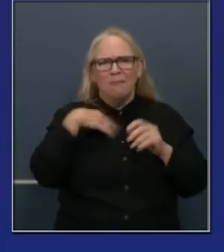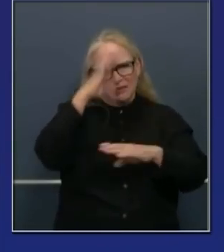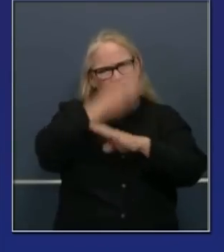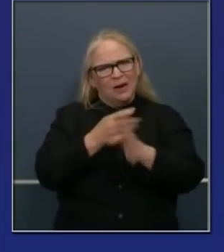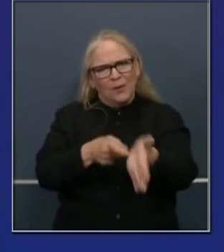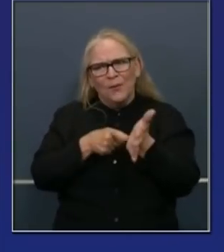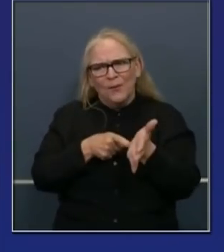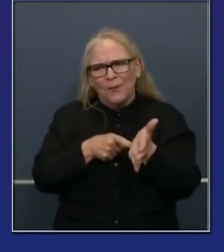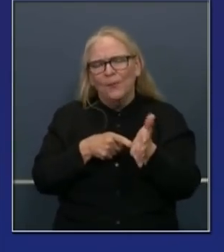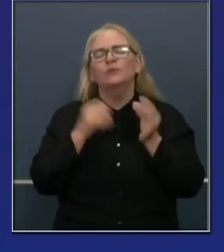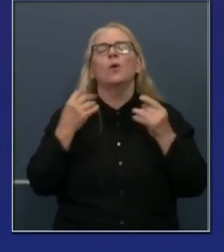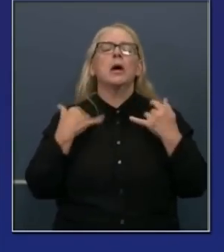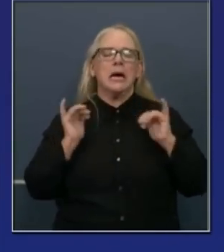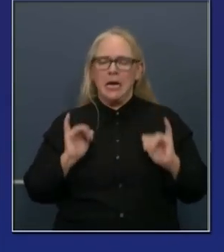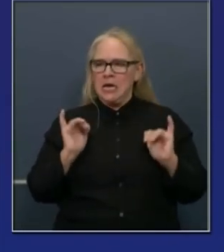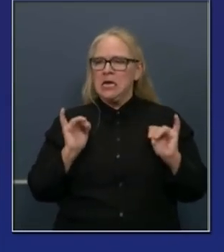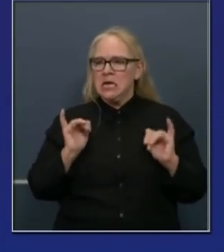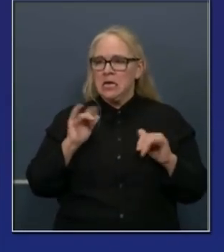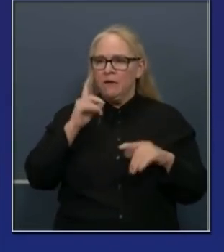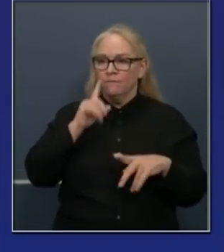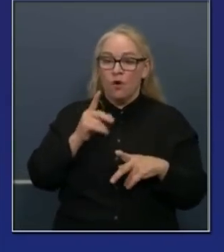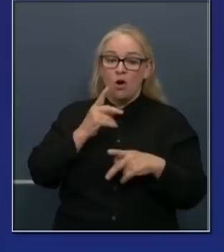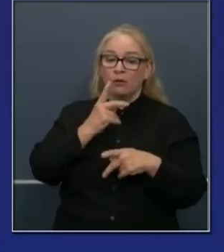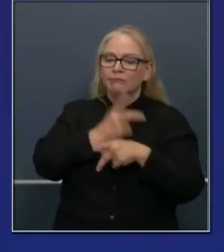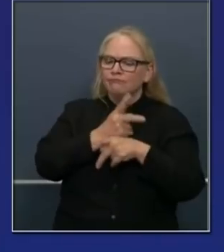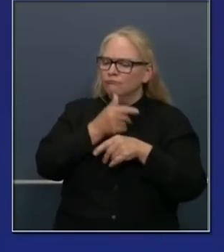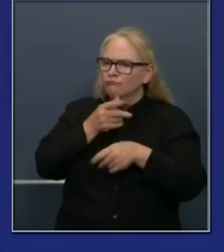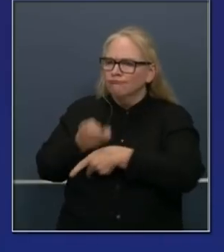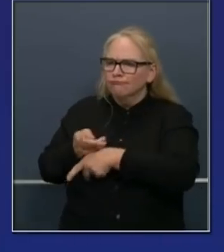AND YOU CAN SEE THEIR EXPRESSIONS AND THEIR HUMANITY,